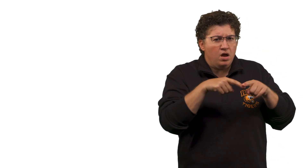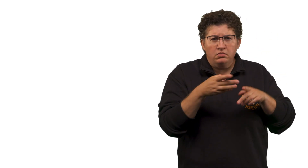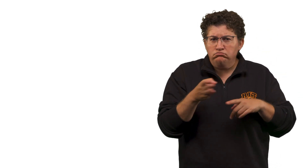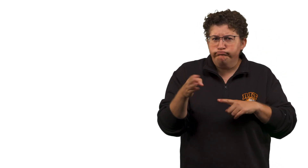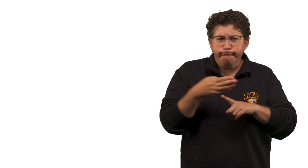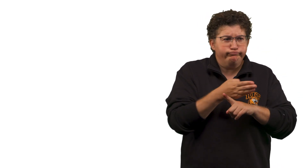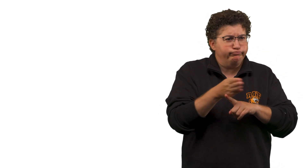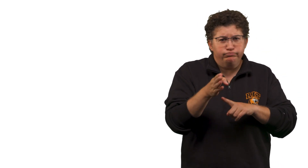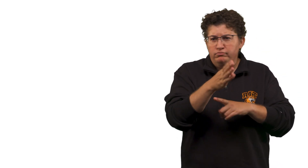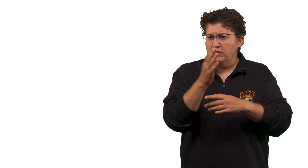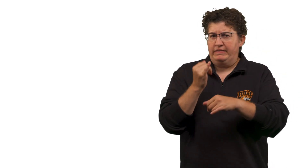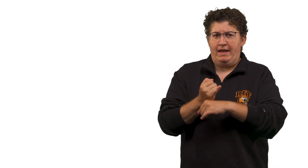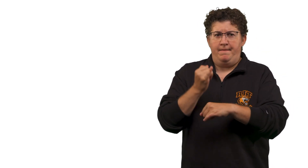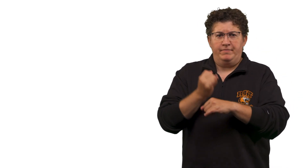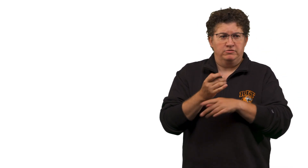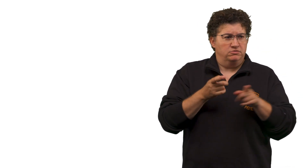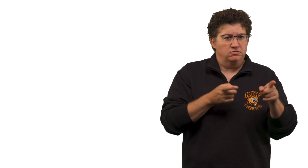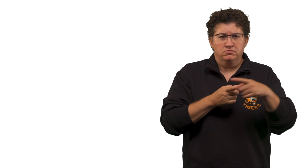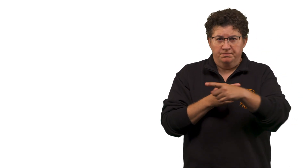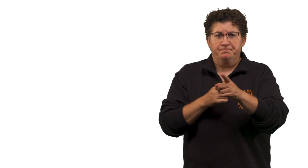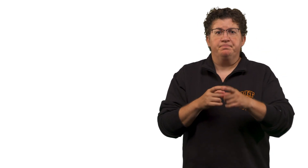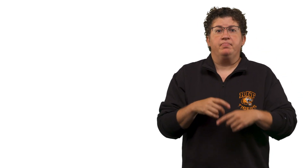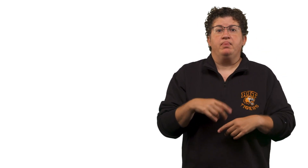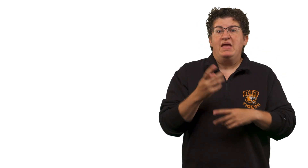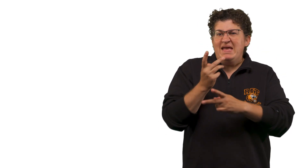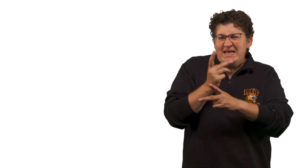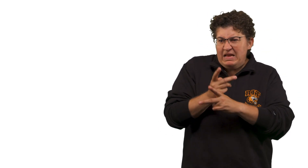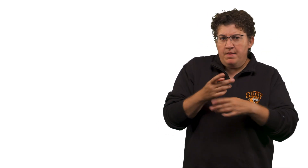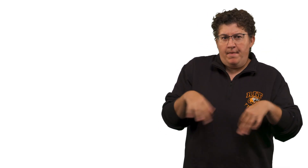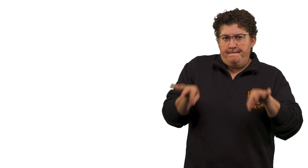following directional signage throughout campus;